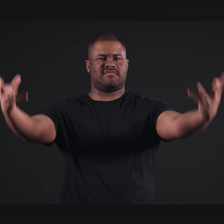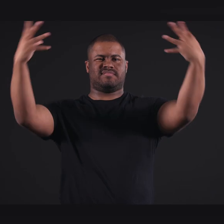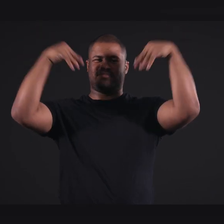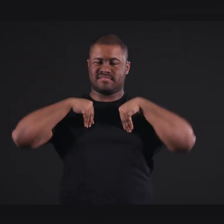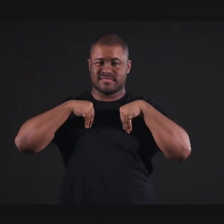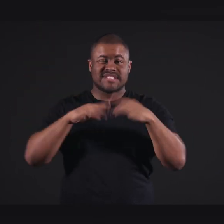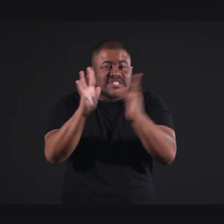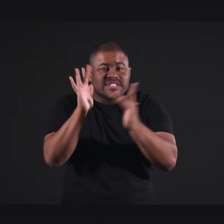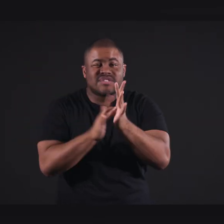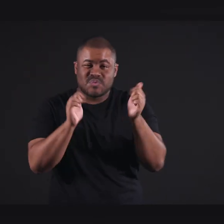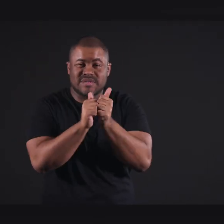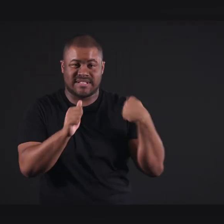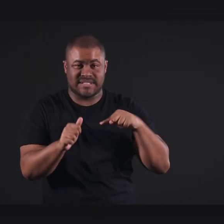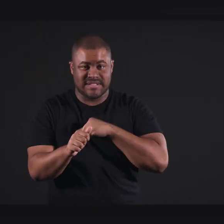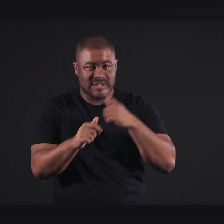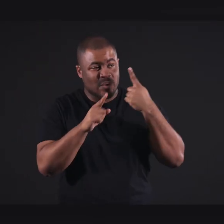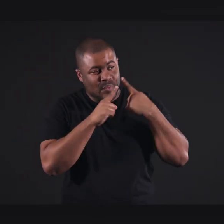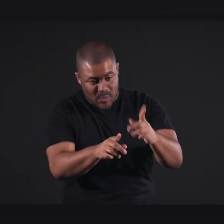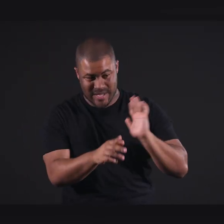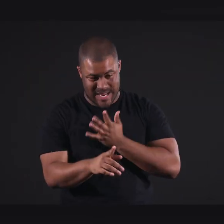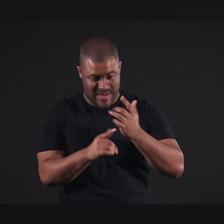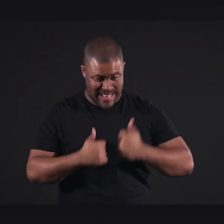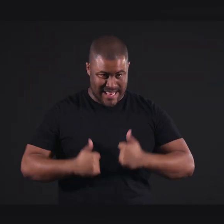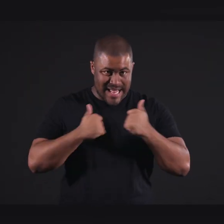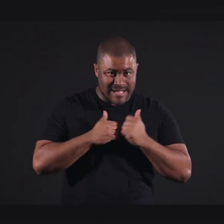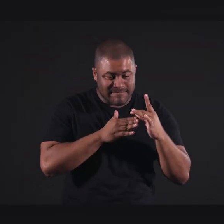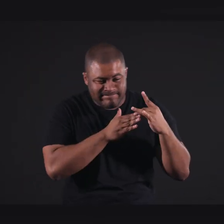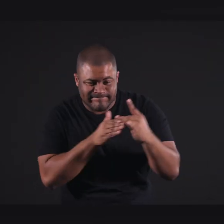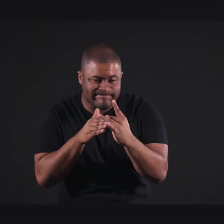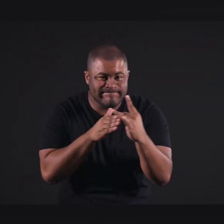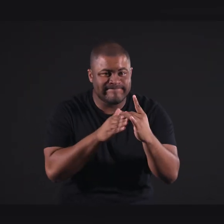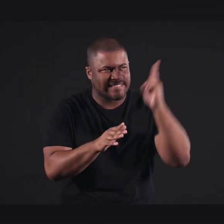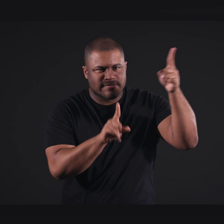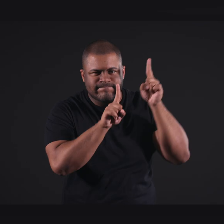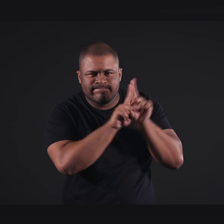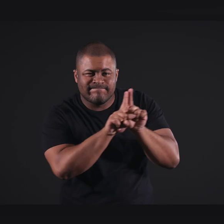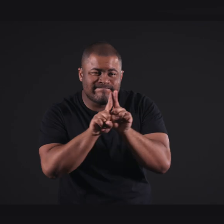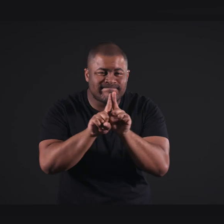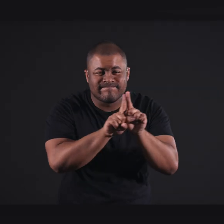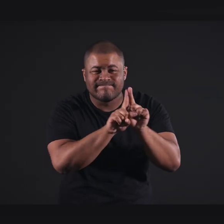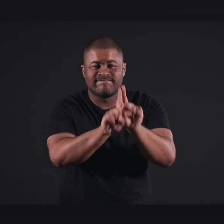Jesus was with us by falling under the waves to open a gracious path of dry ground so that